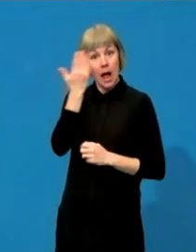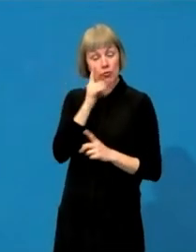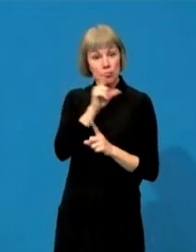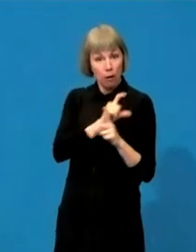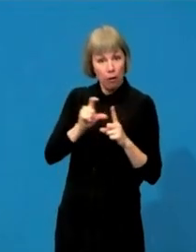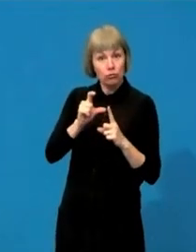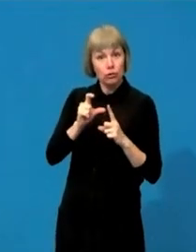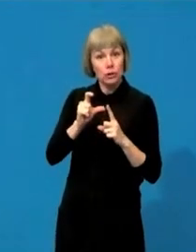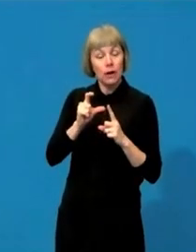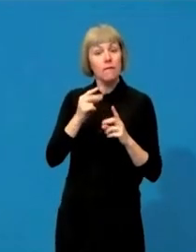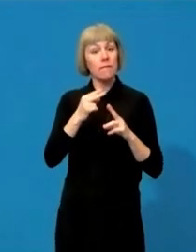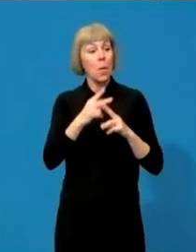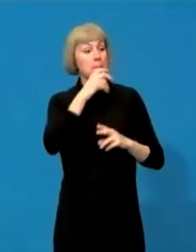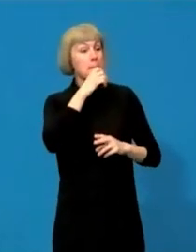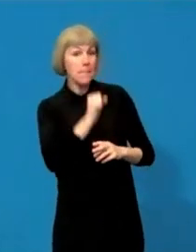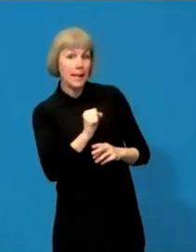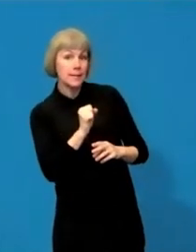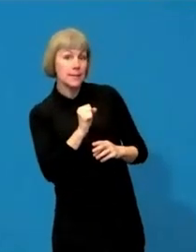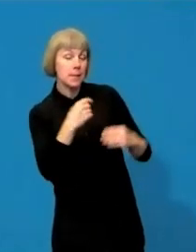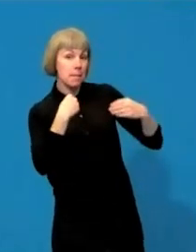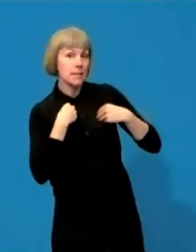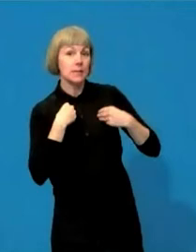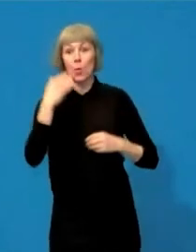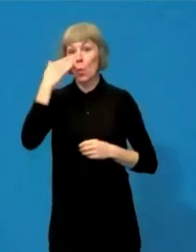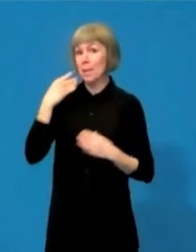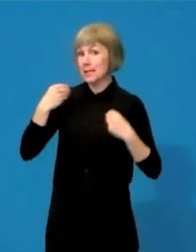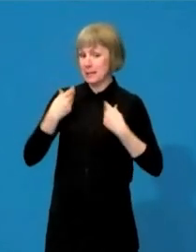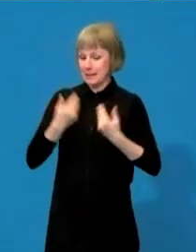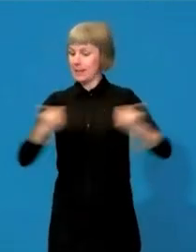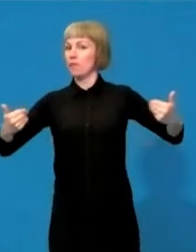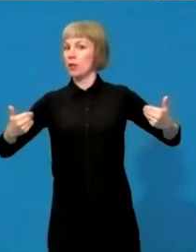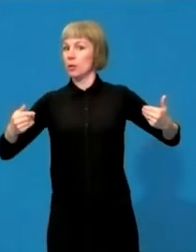women's business and why that's important to our people? No, they don't understand that.